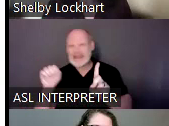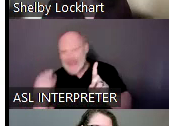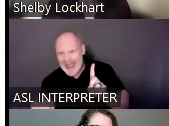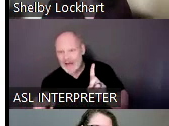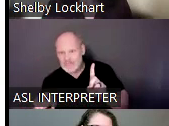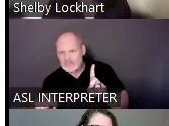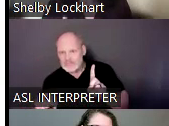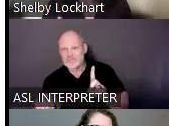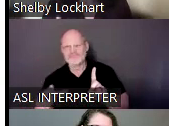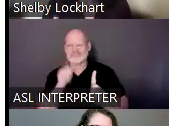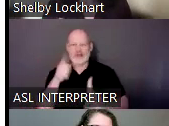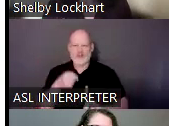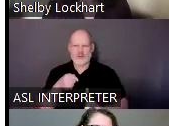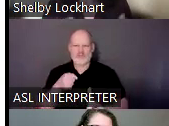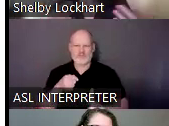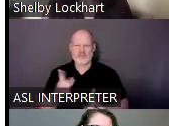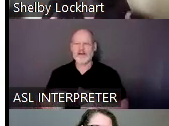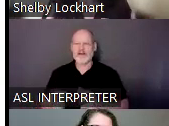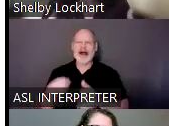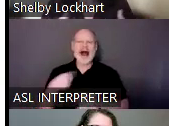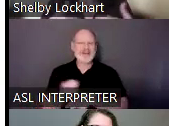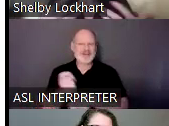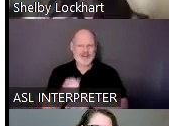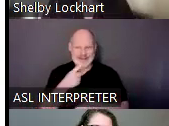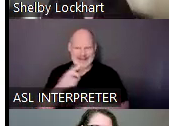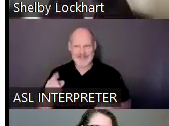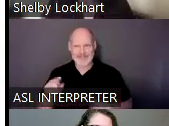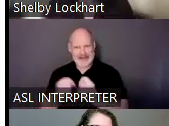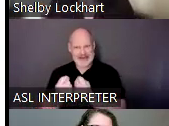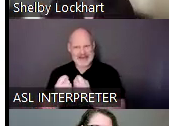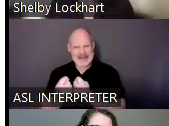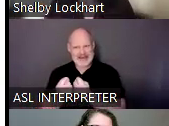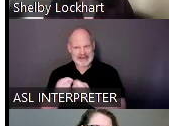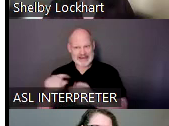Tier 1 team, sometimes I jokingly say they are they are your Sparkles and your tutus people.